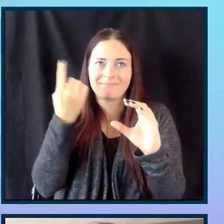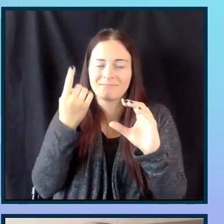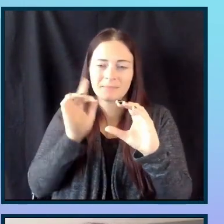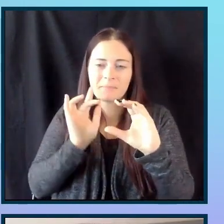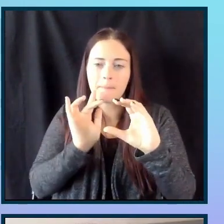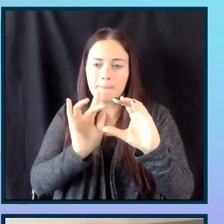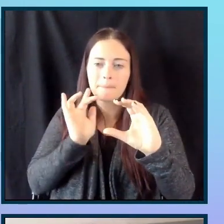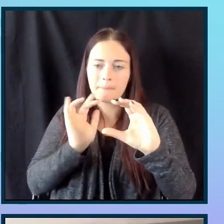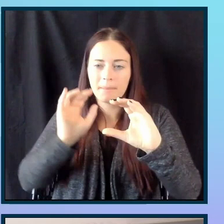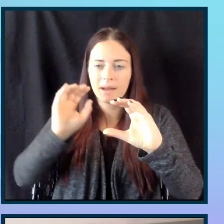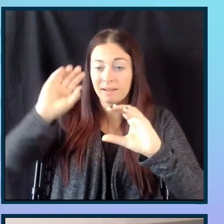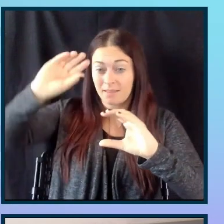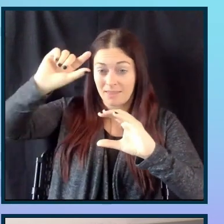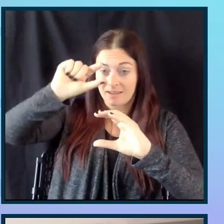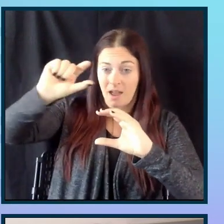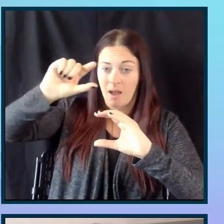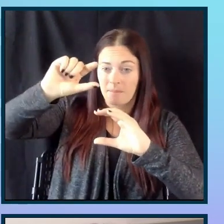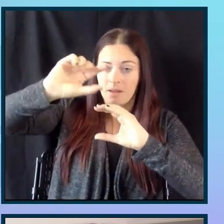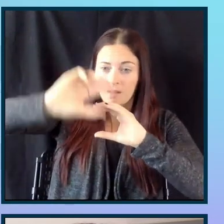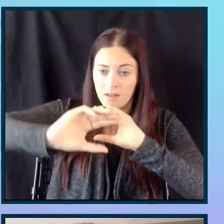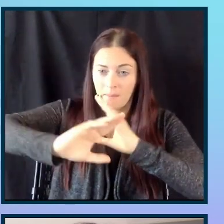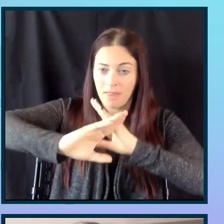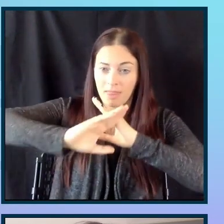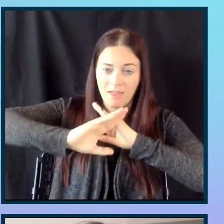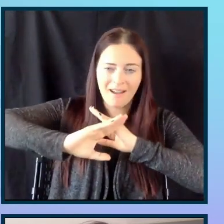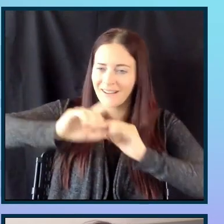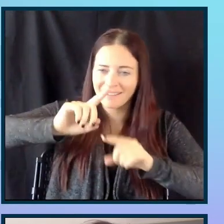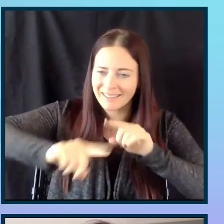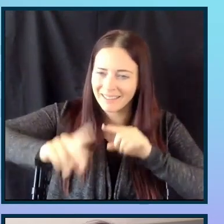So this is a problem and do keep an eye out for that as well.